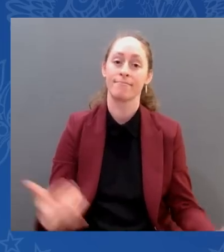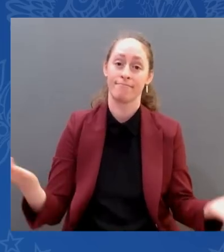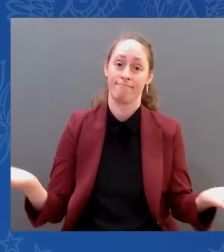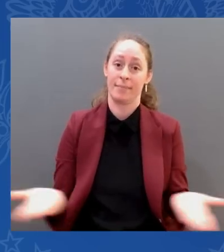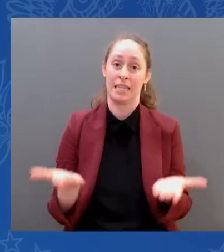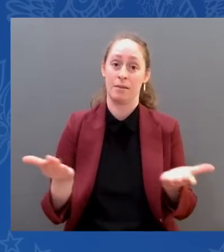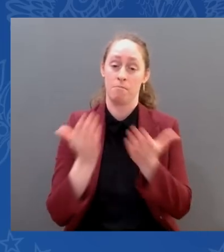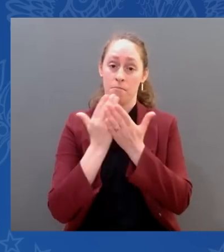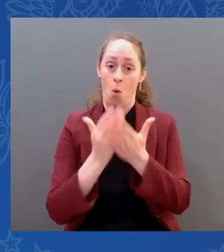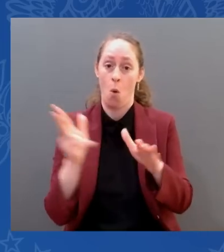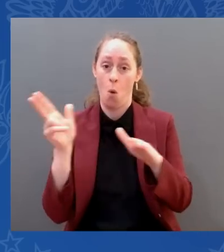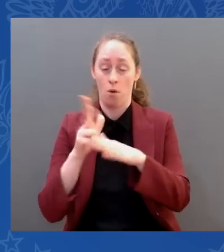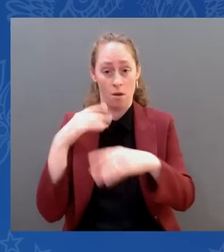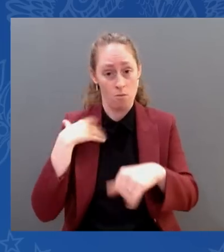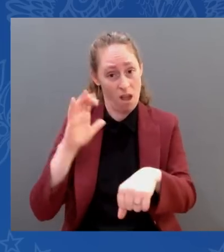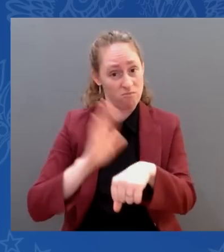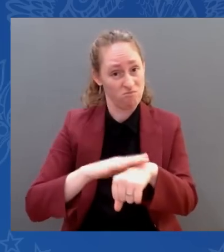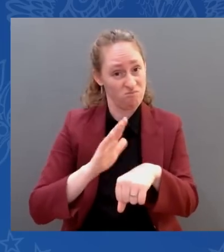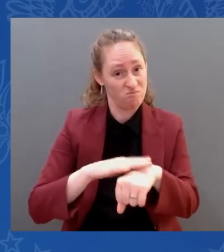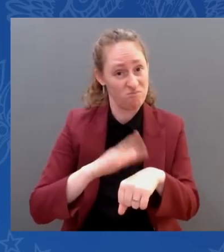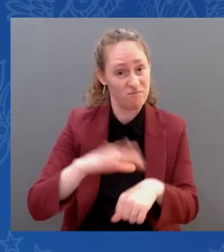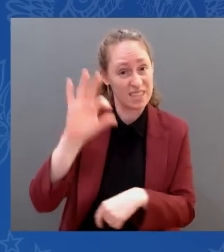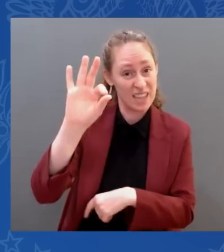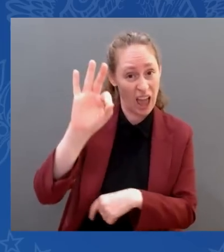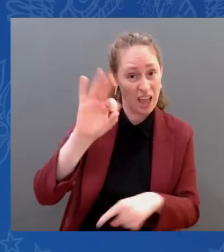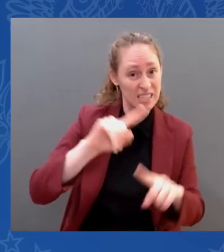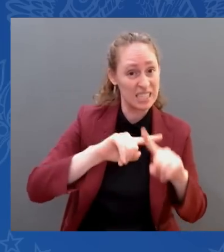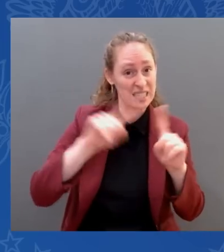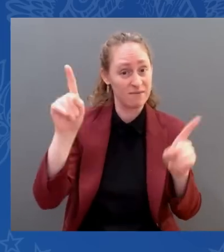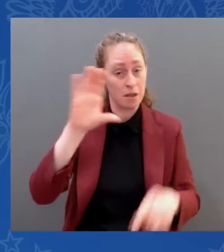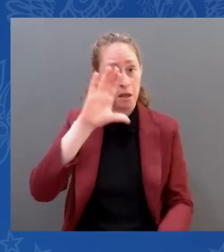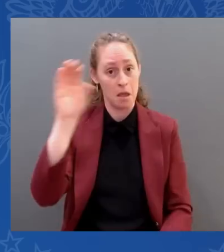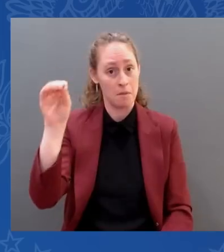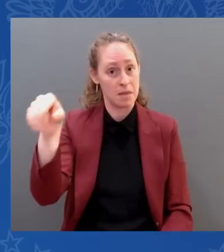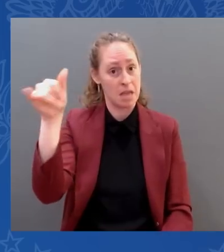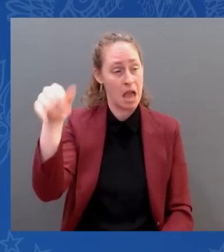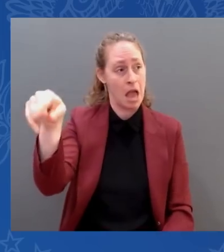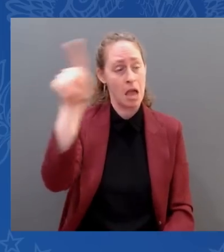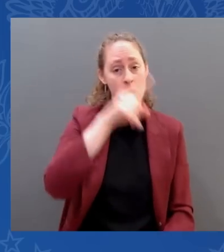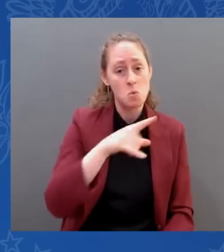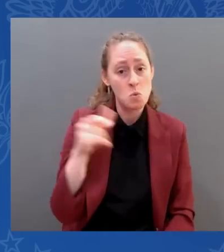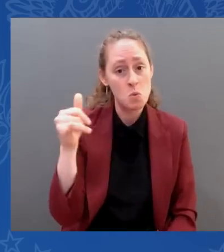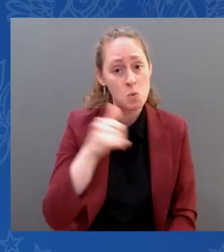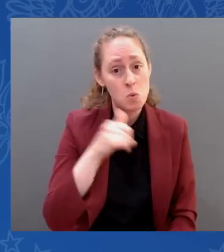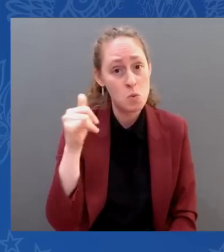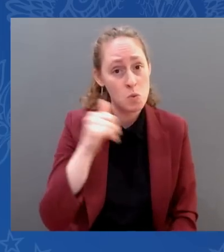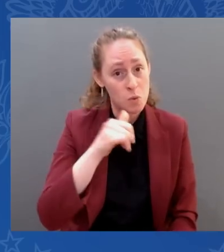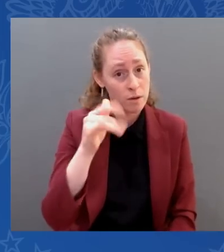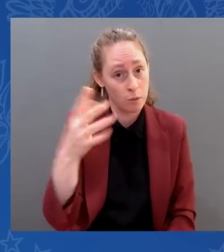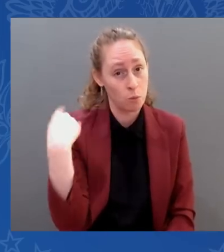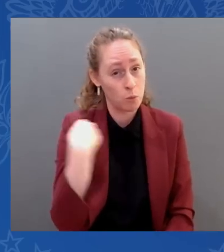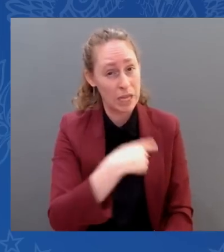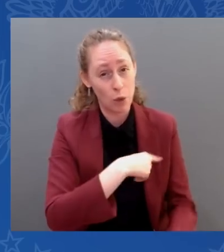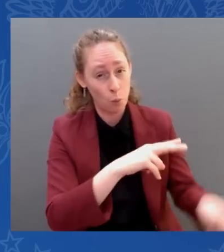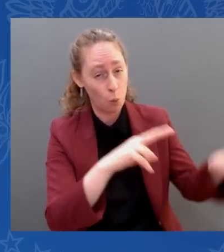the rip-off is over. Thank you. Thanks. All right. The Press: Are you going to go after Exxon's profits, sir?